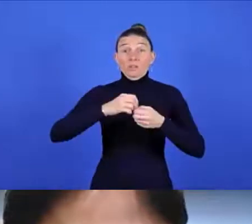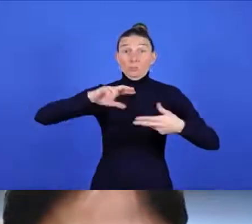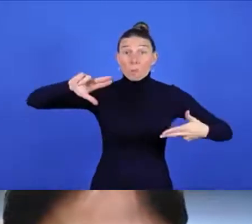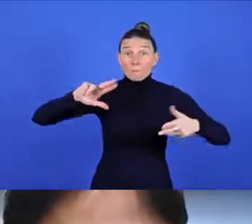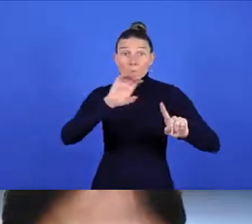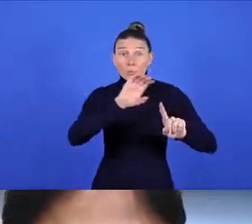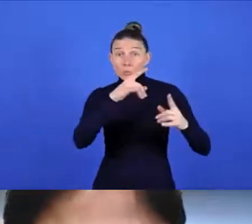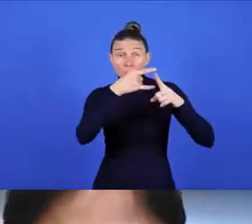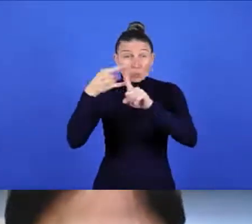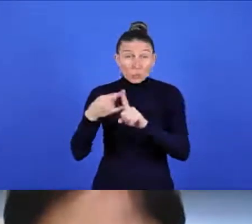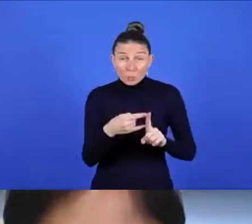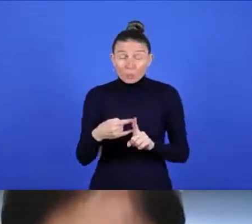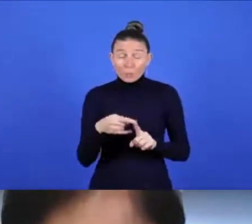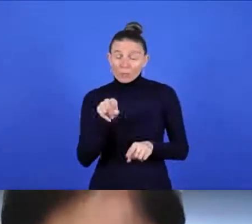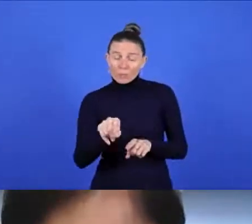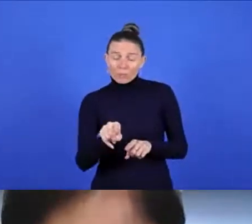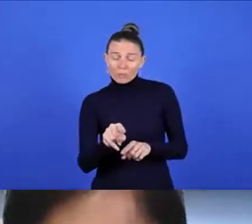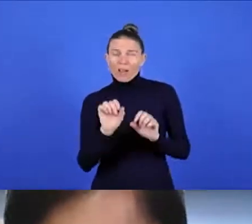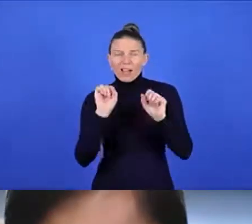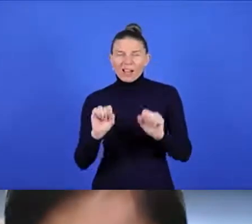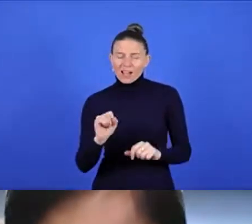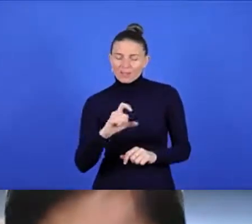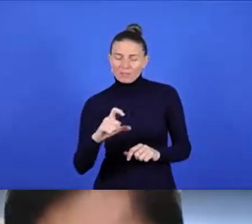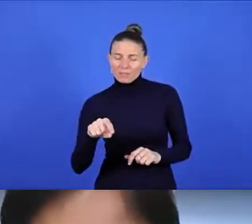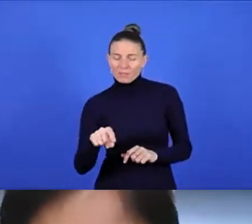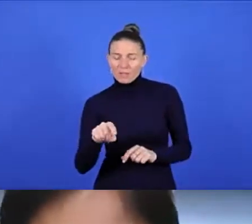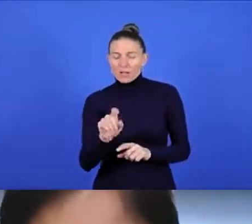. The first way is to turn on the